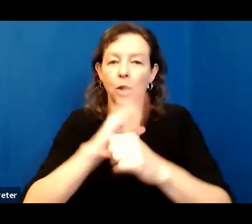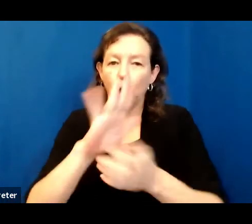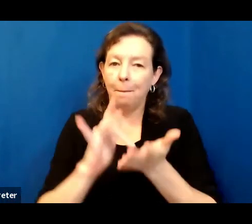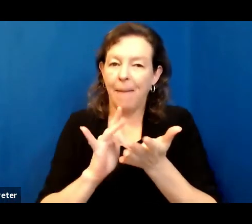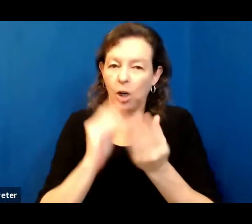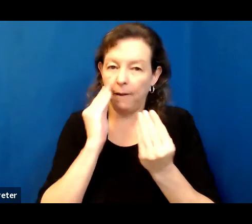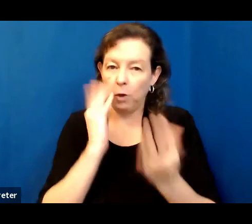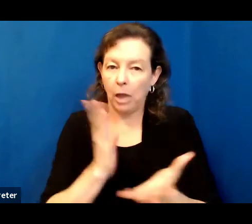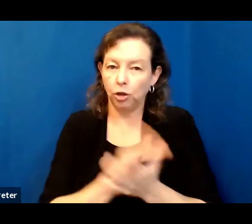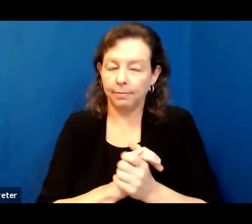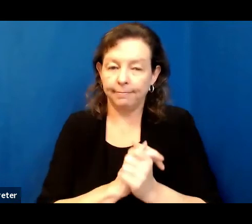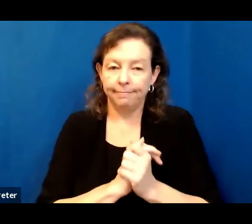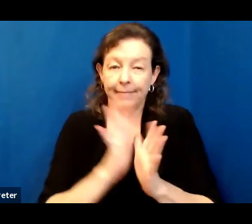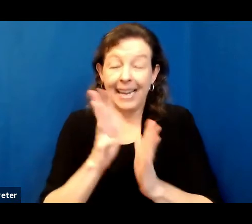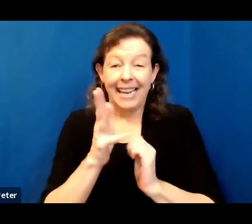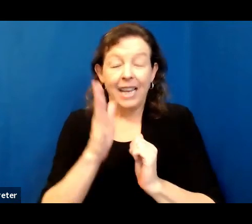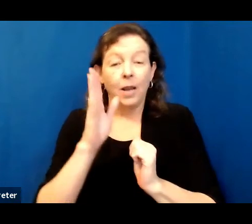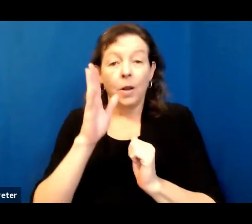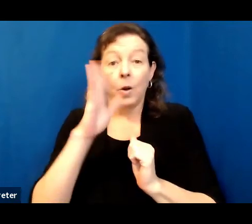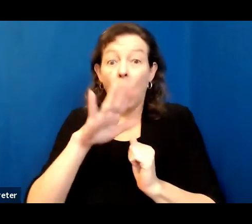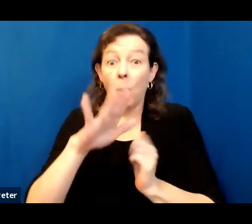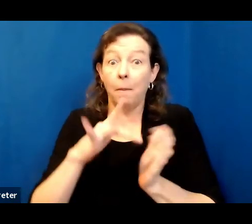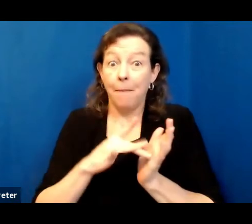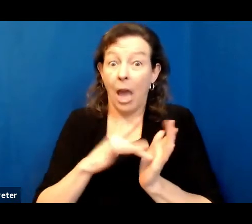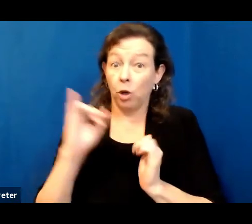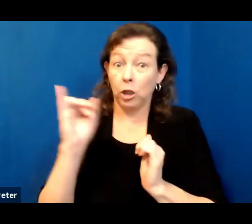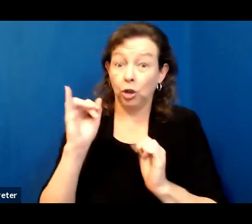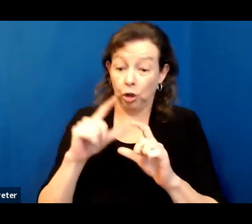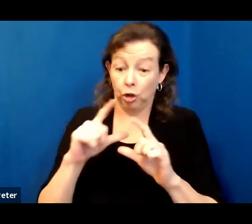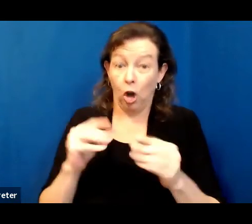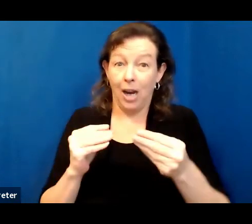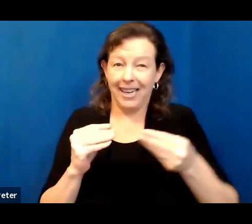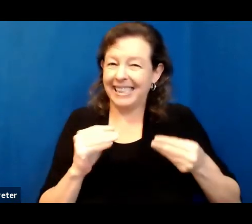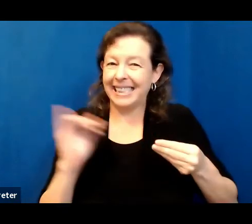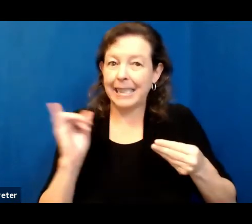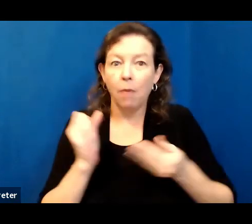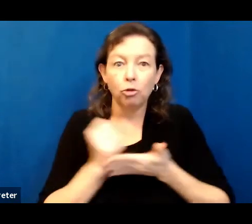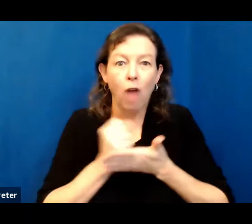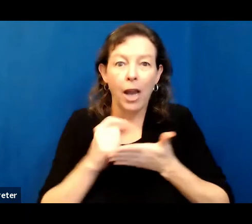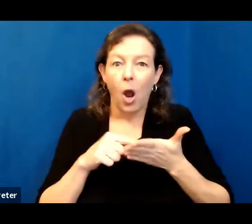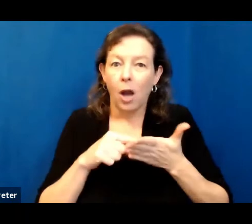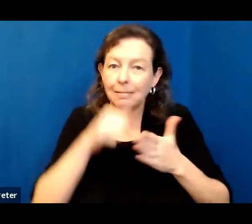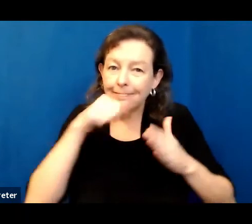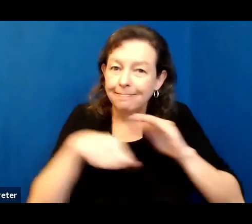So anytime you're and first your medical insurance card, carry it like a credit card in your wallet. Don't leave it around.